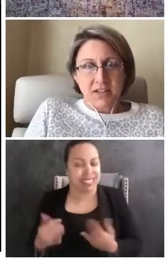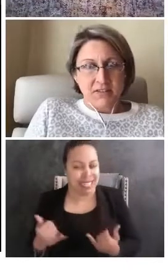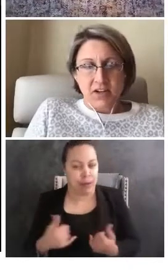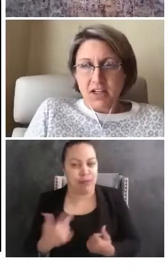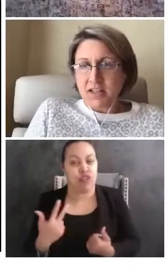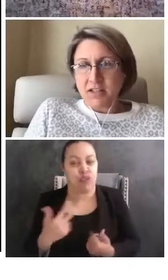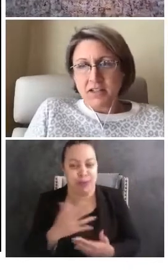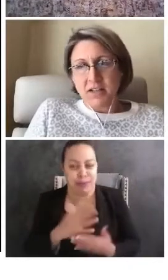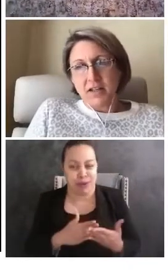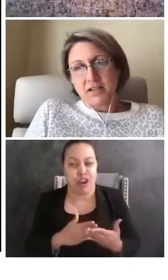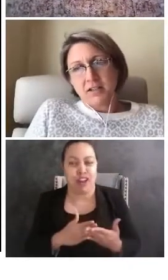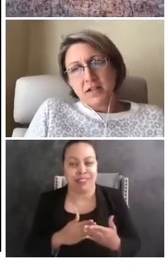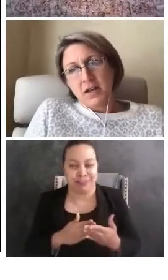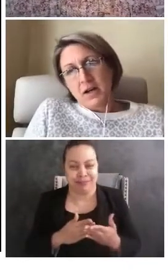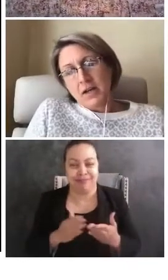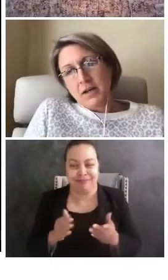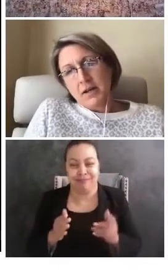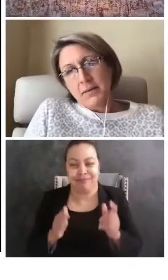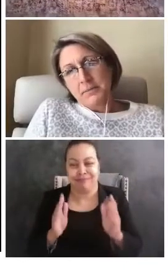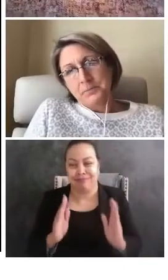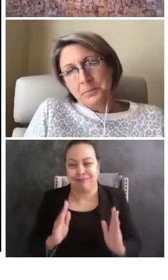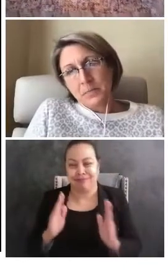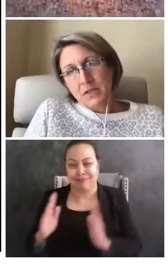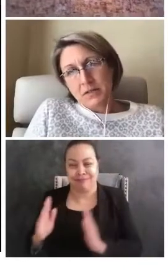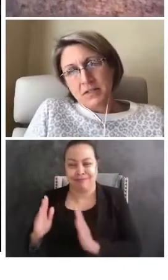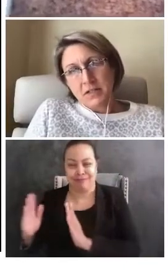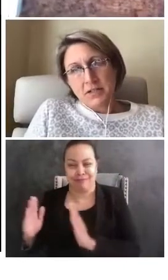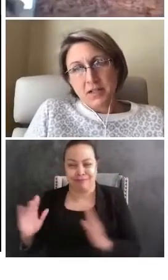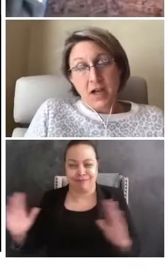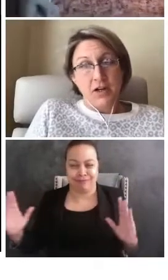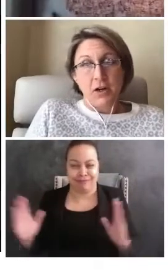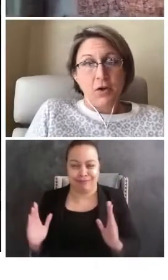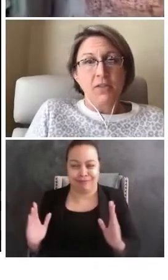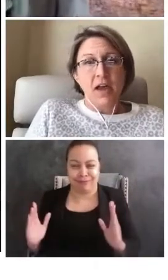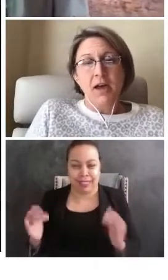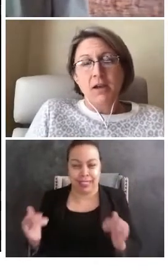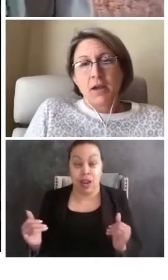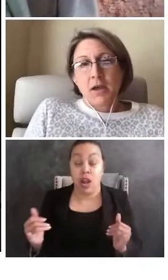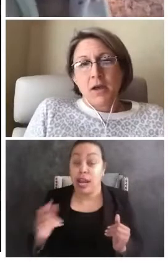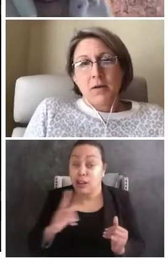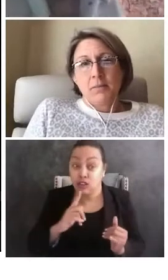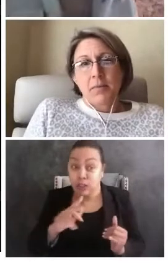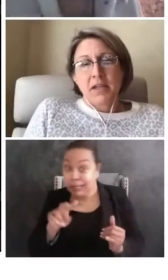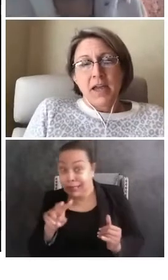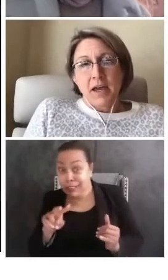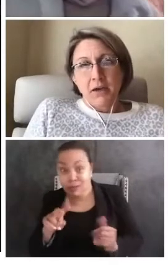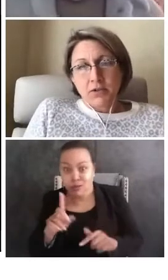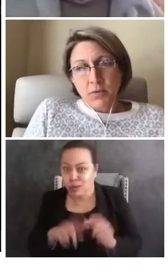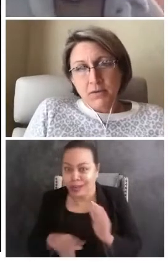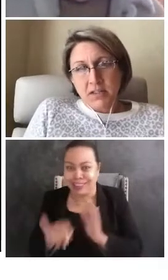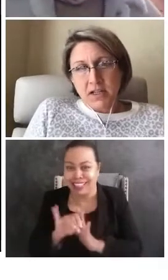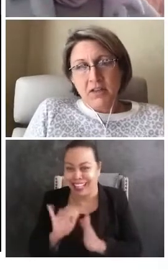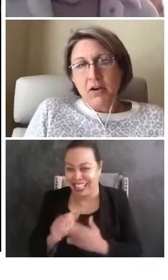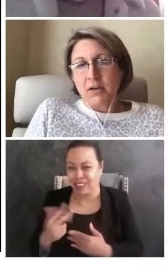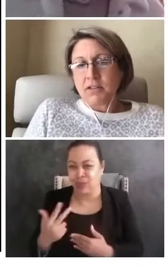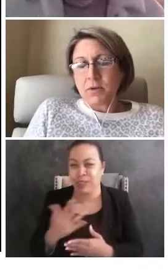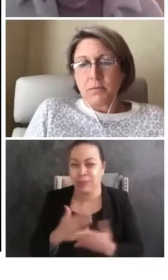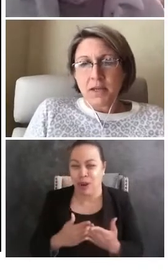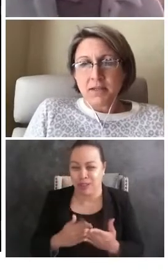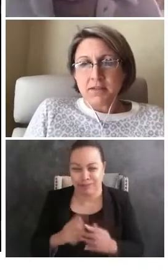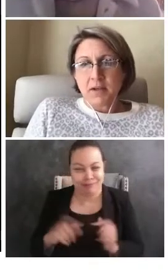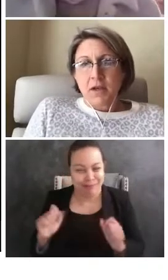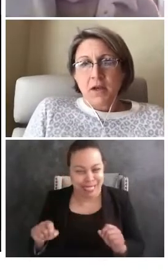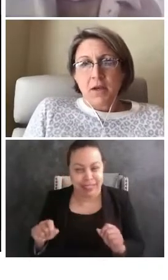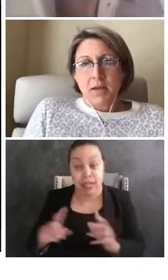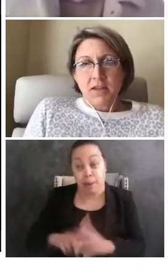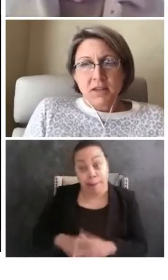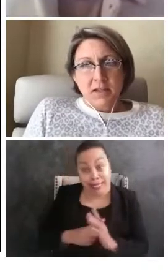It's easy not to know that.